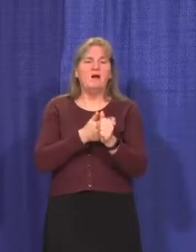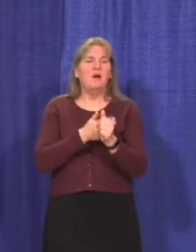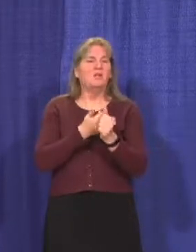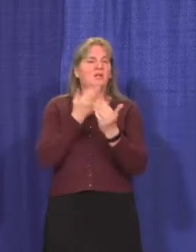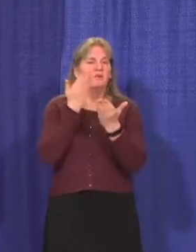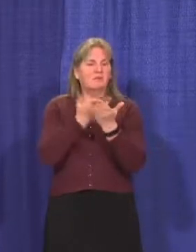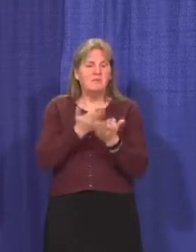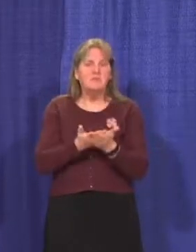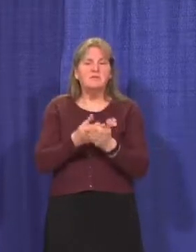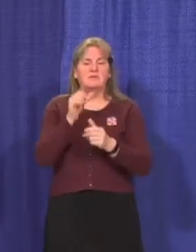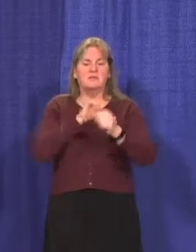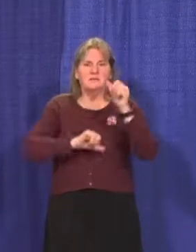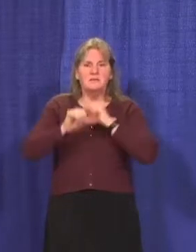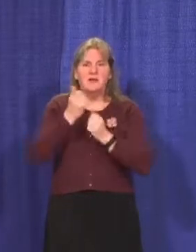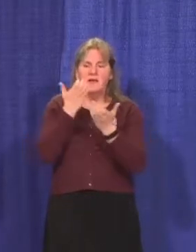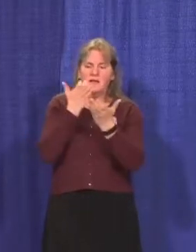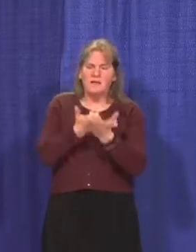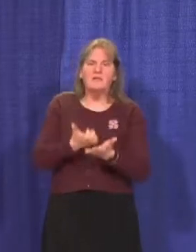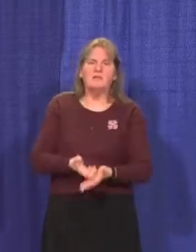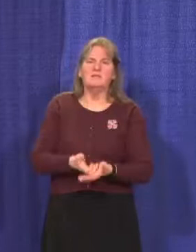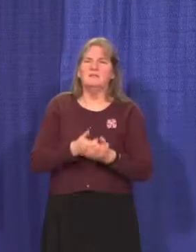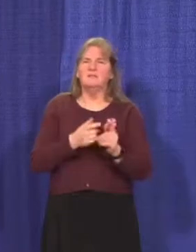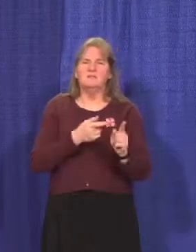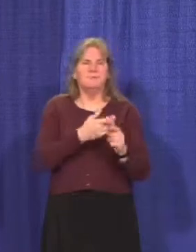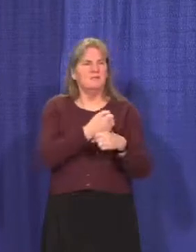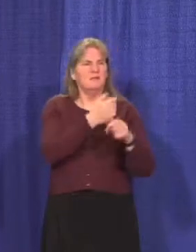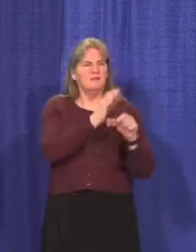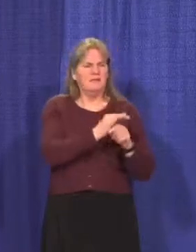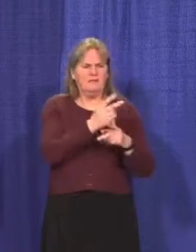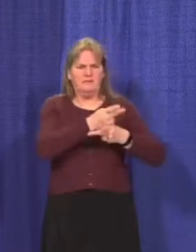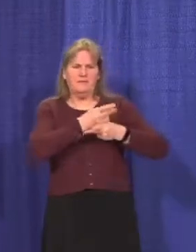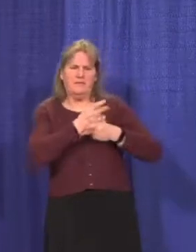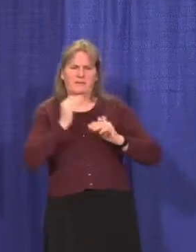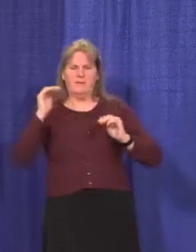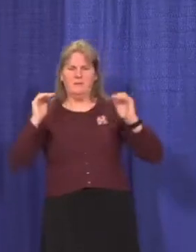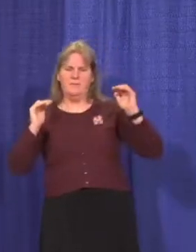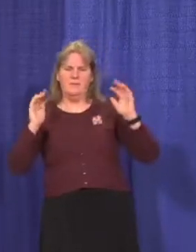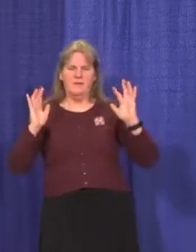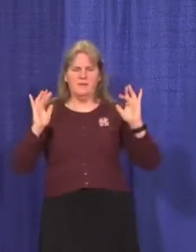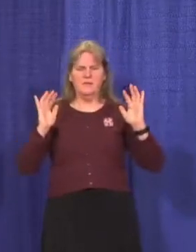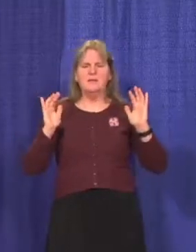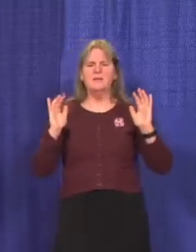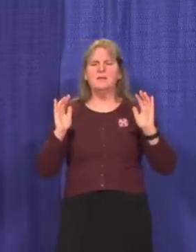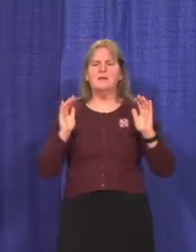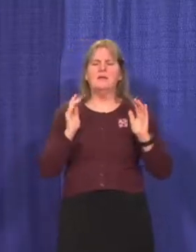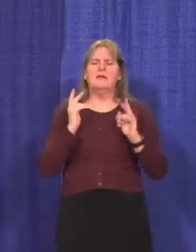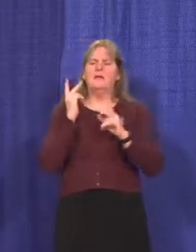also a careful balance between keeping people safe due to and